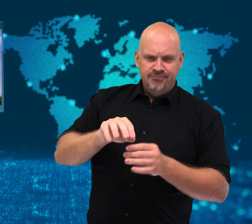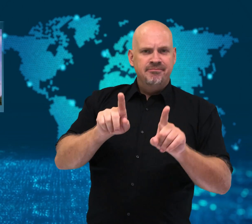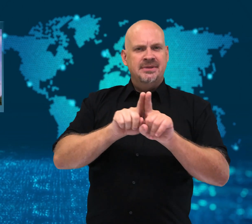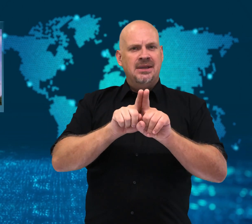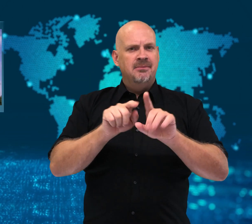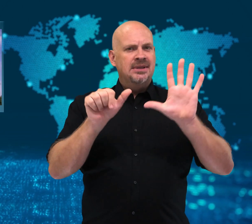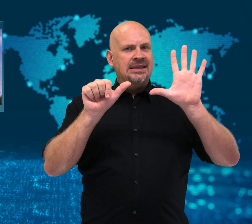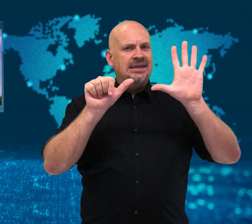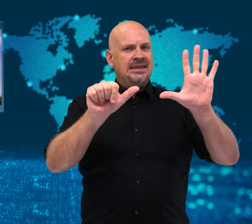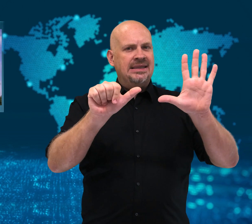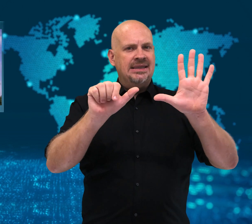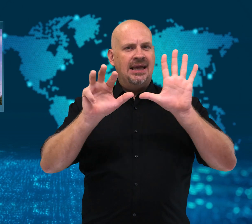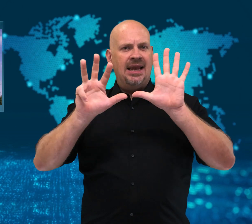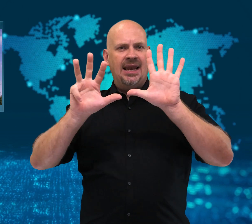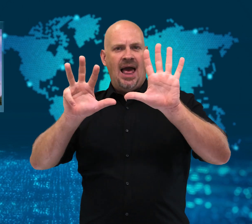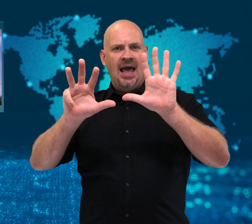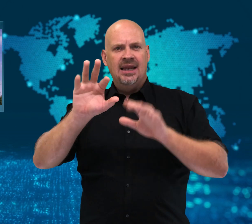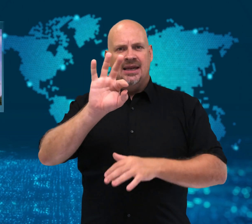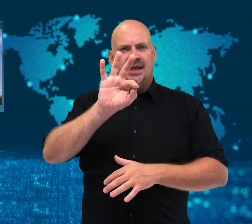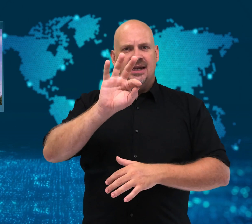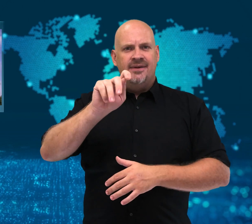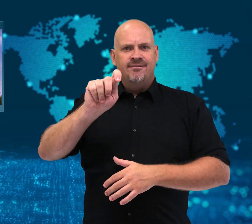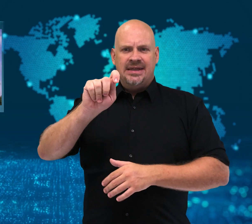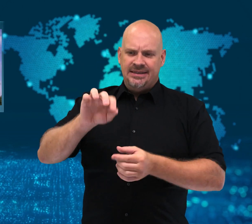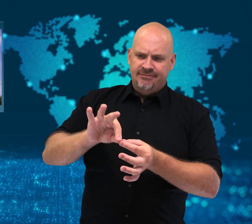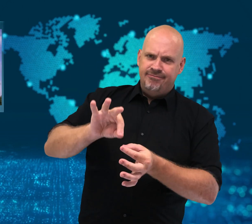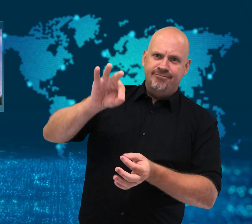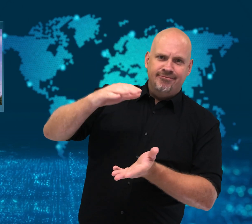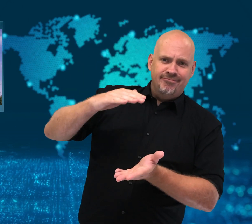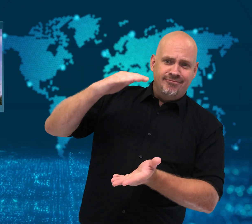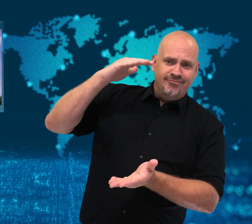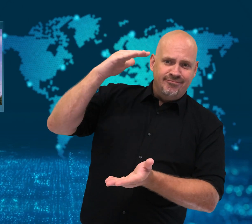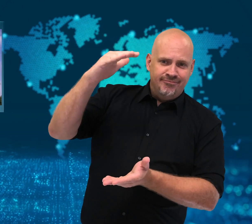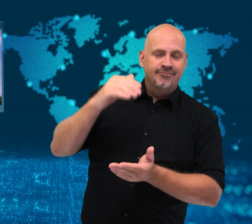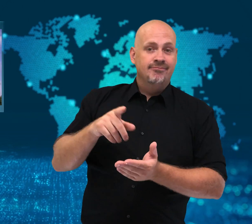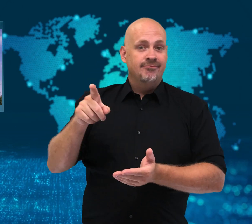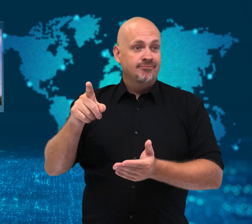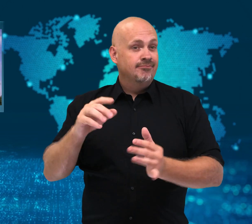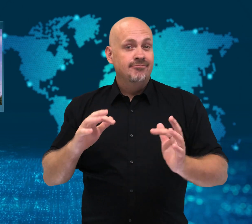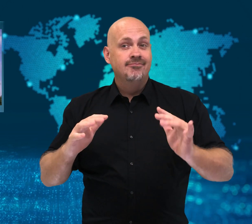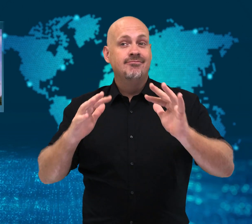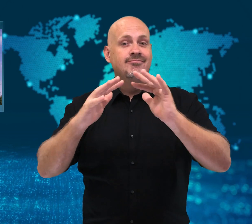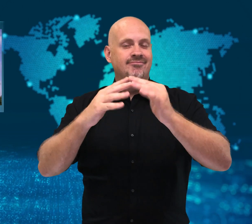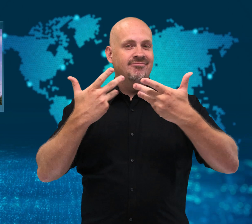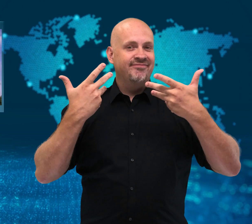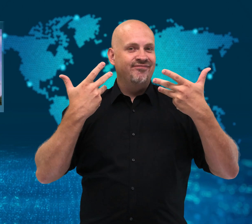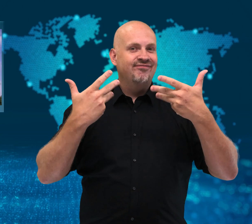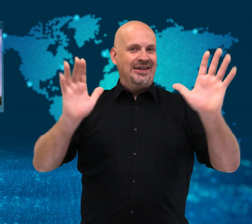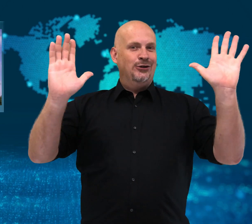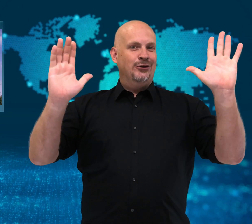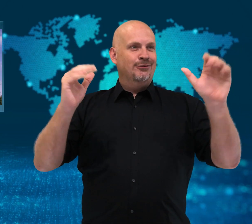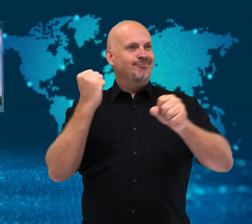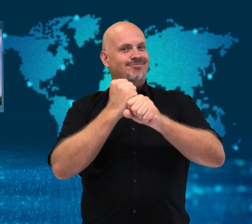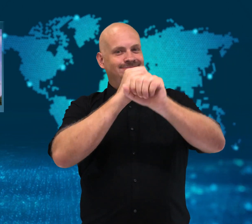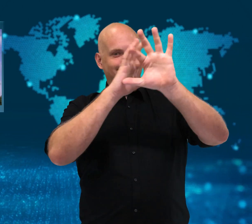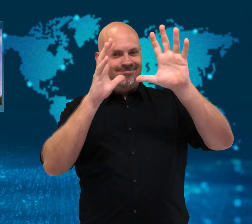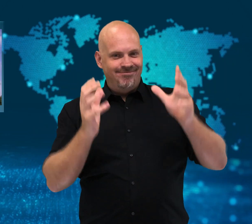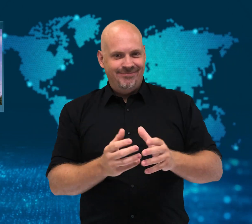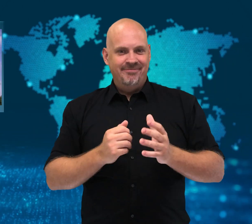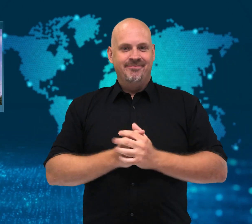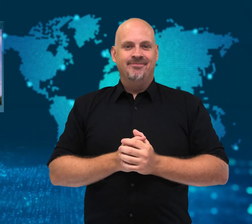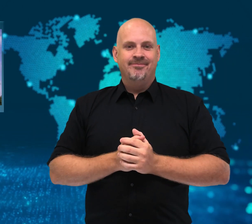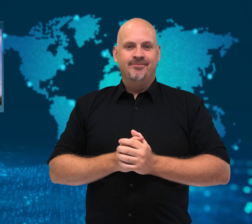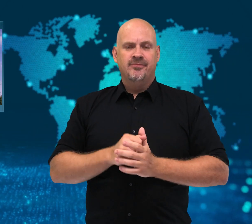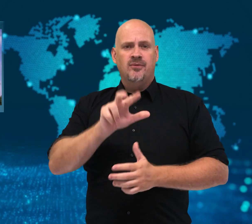In Blokhus, the world’s tallest sandcastle,